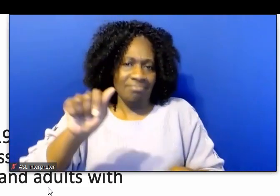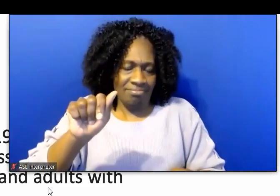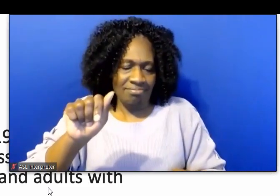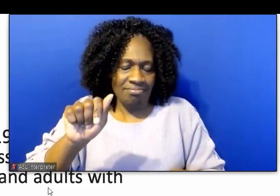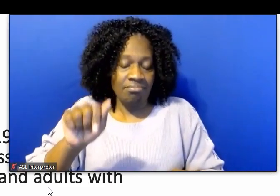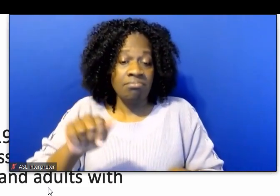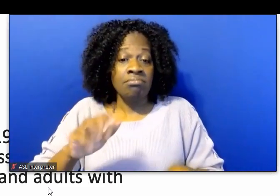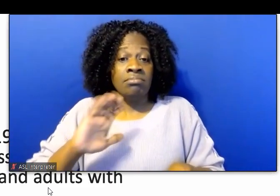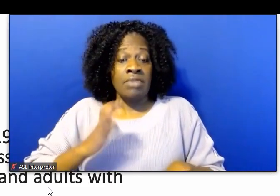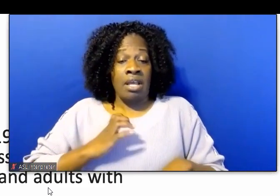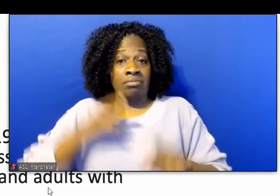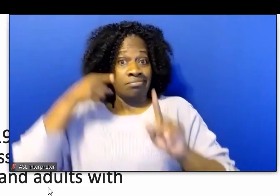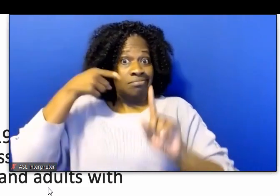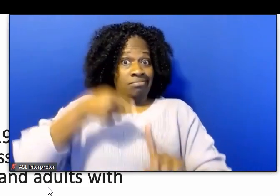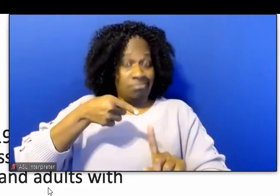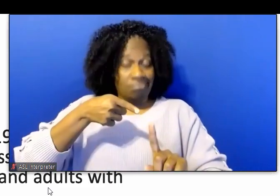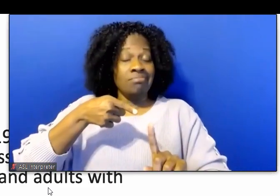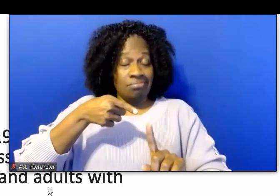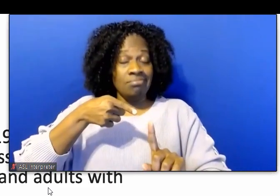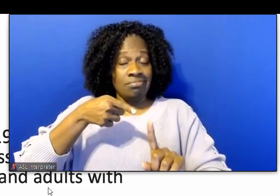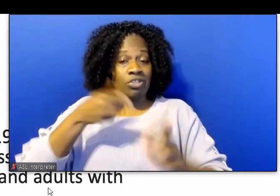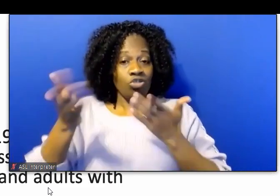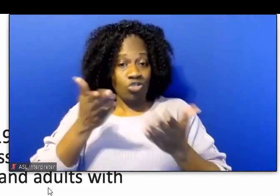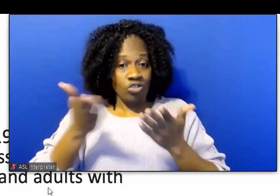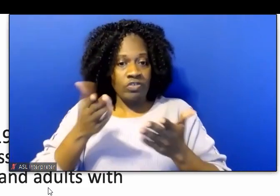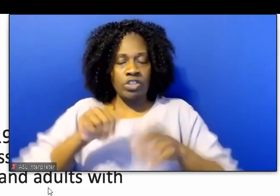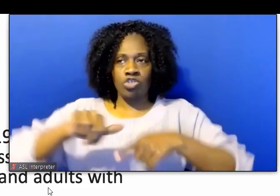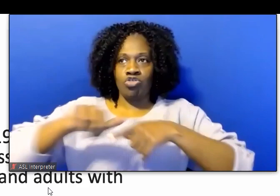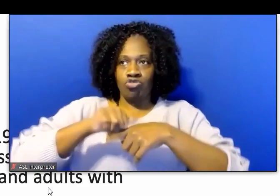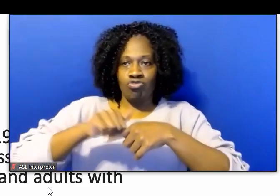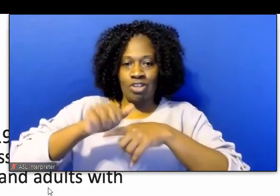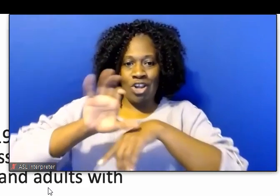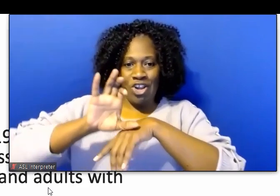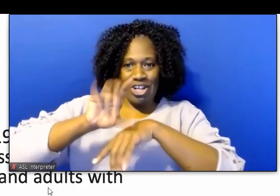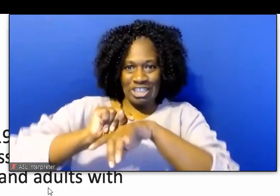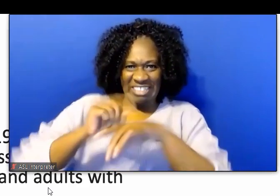Our main services are training and consultation like what we're doing today.